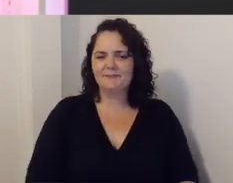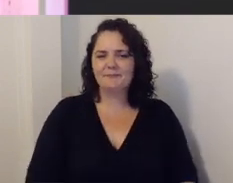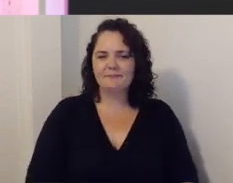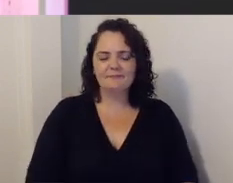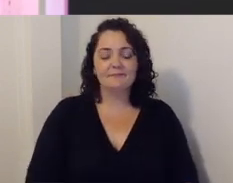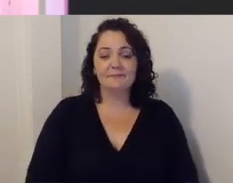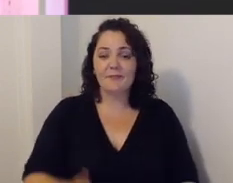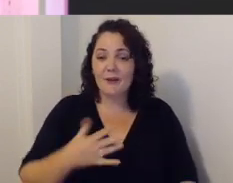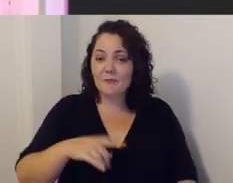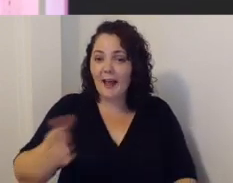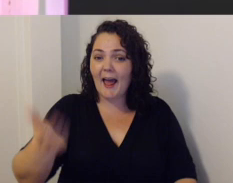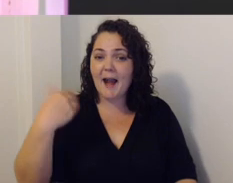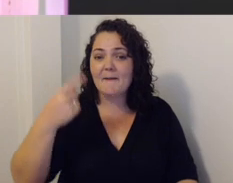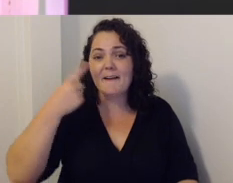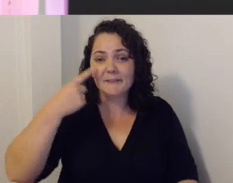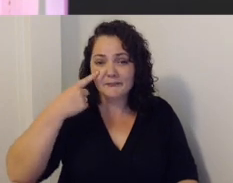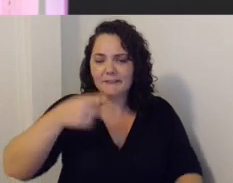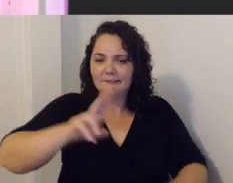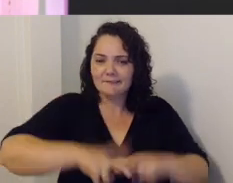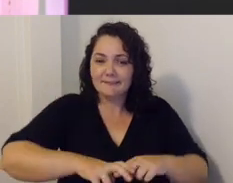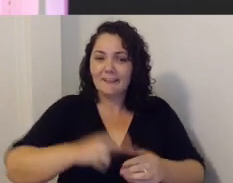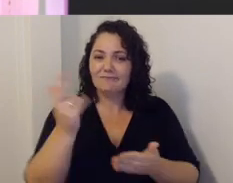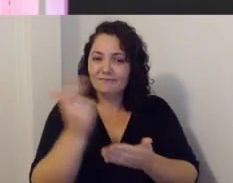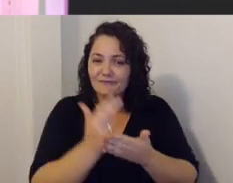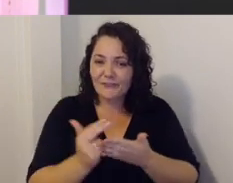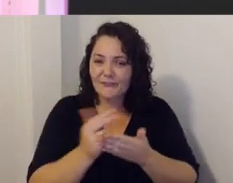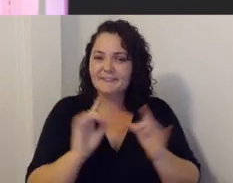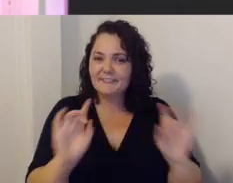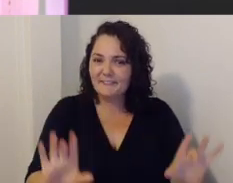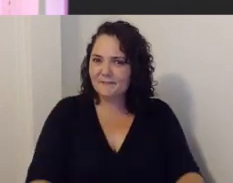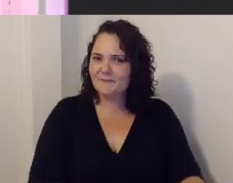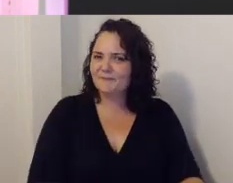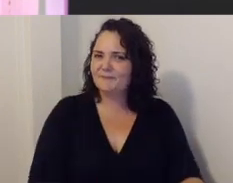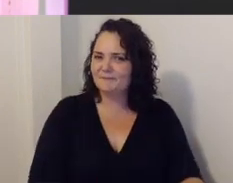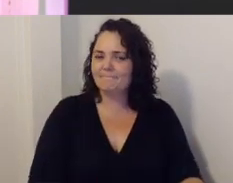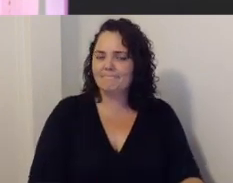and celebrate by doing some drawing alright about six more minutes y'all